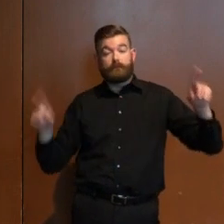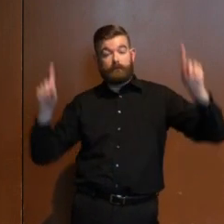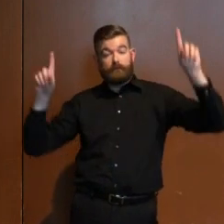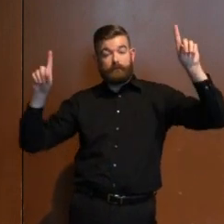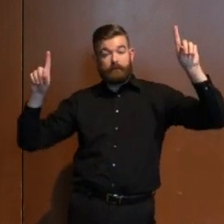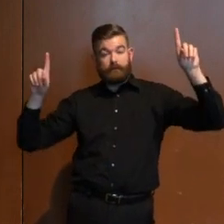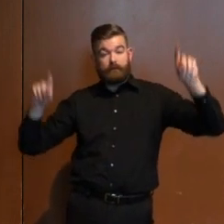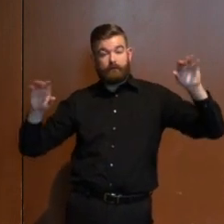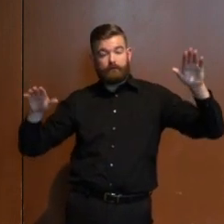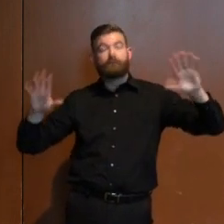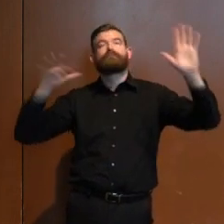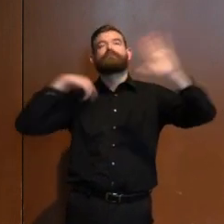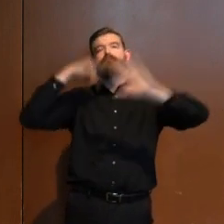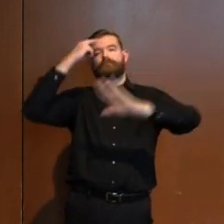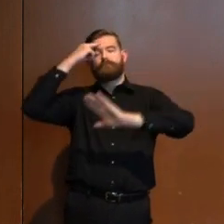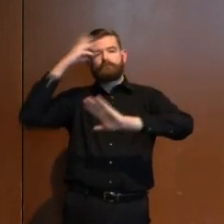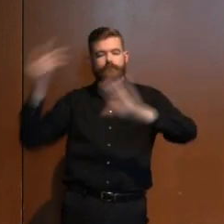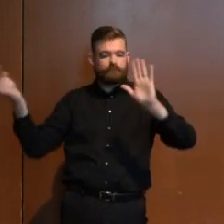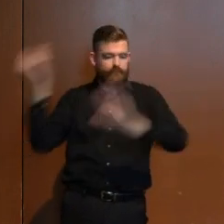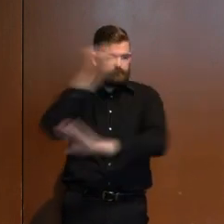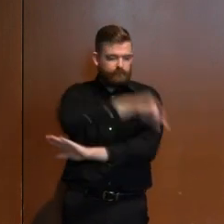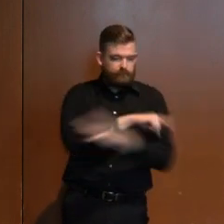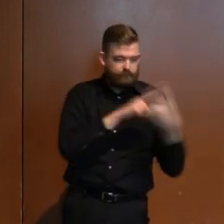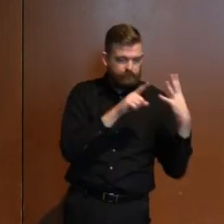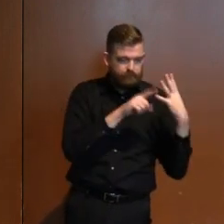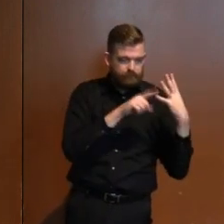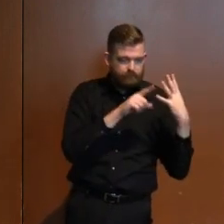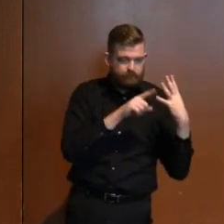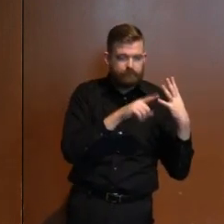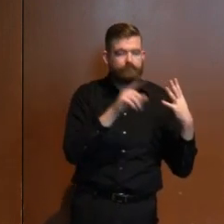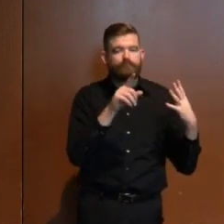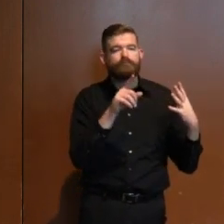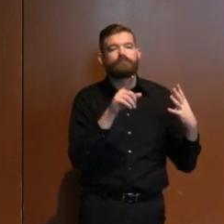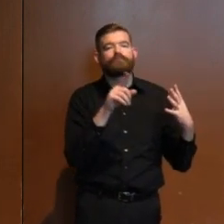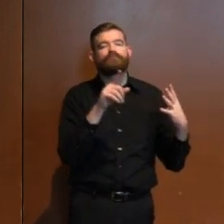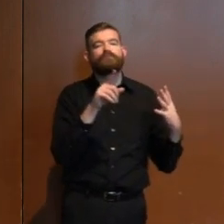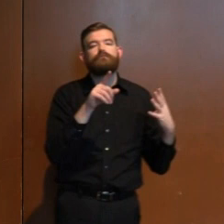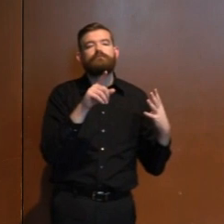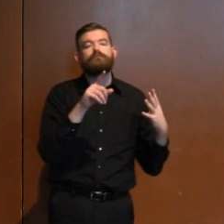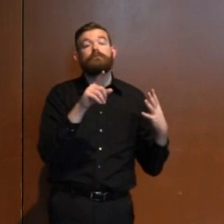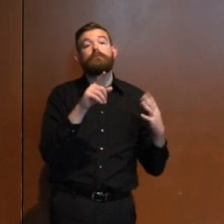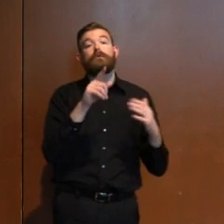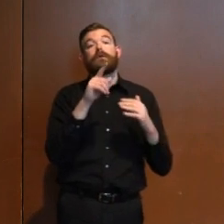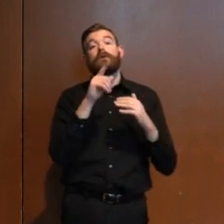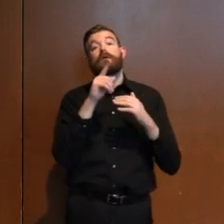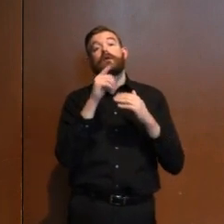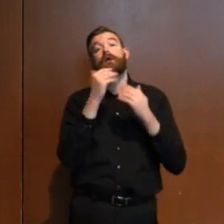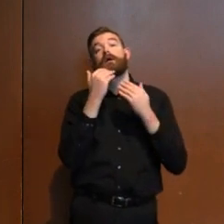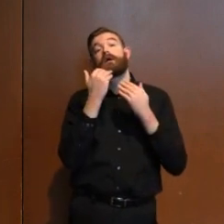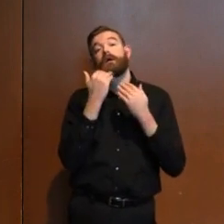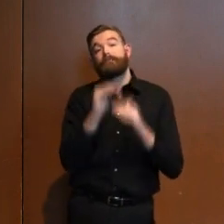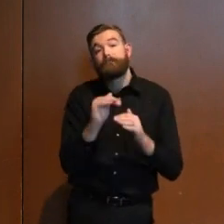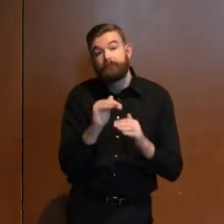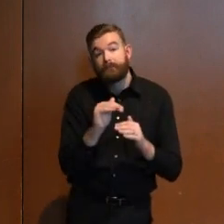TELL ME IF YOU ALL SEE THIS DIFFERENTLY. DIFFERENT TESTING SITES HAVING DIFFERENT PROTOCALLS. ONE PART OF YOUR QUESTION I DIDN'T ANSWER. I DON'T THINK BACK ENDS TESTING